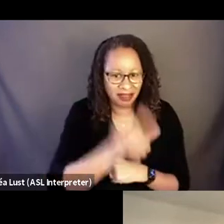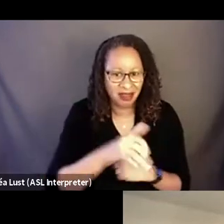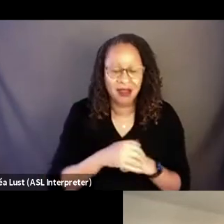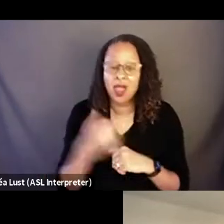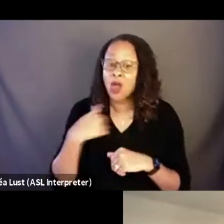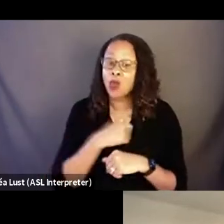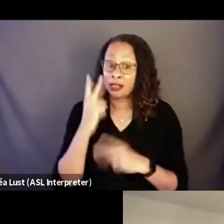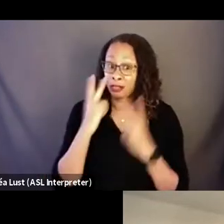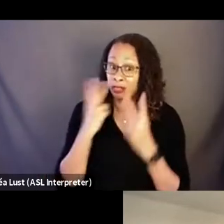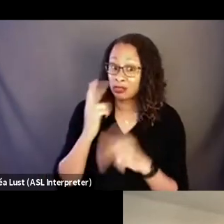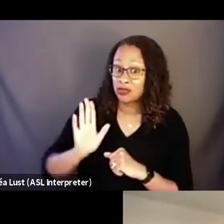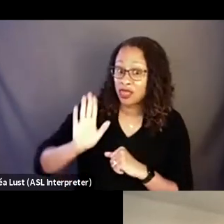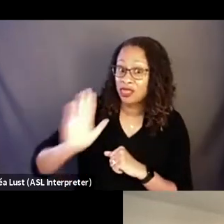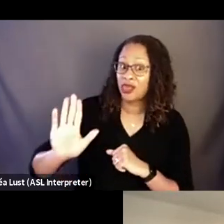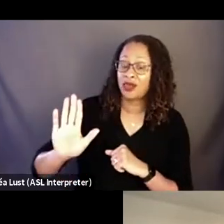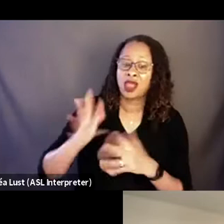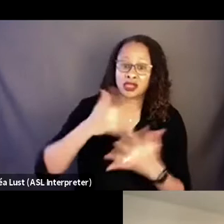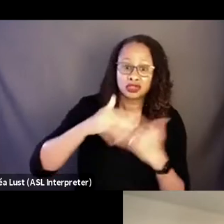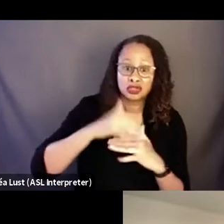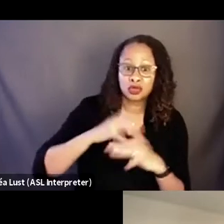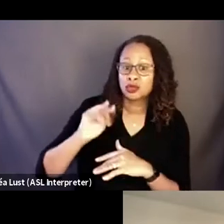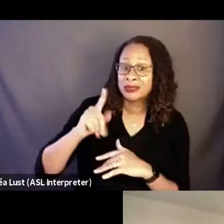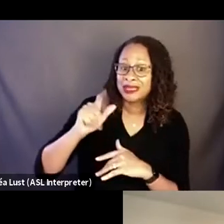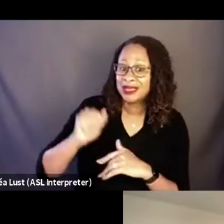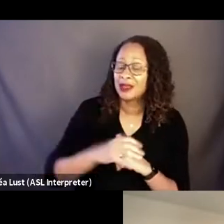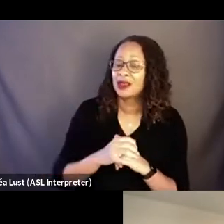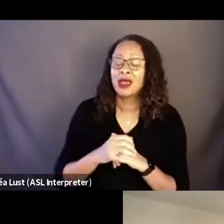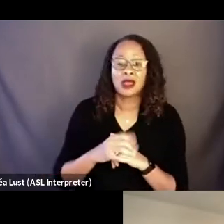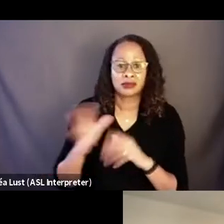We looked at their social media feeds, we took copies of their faces